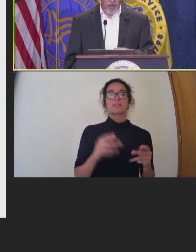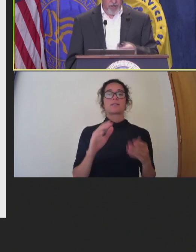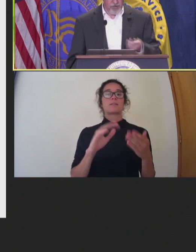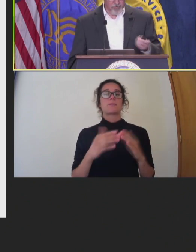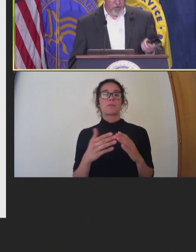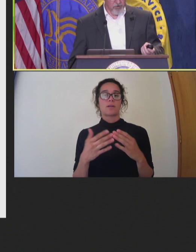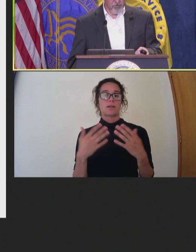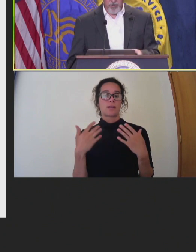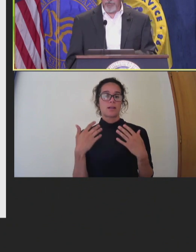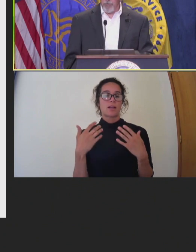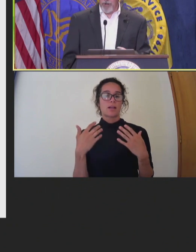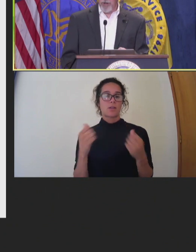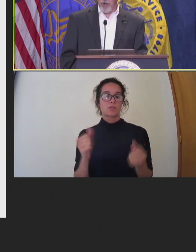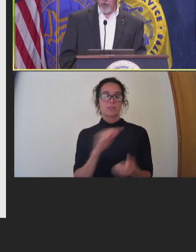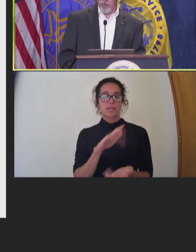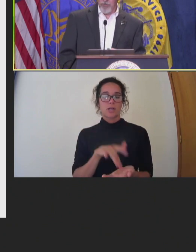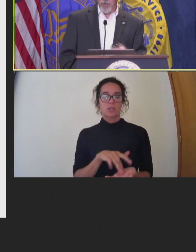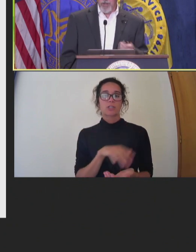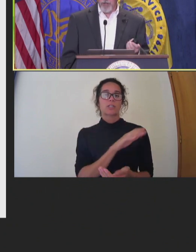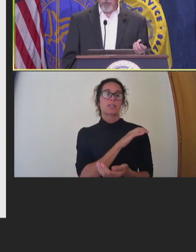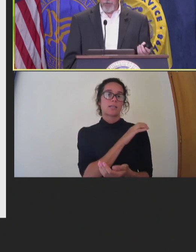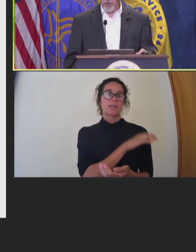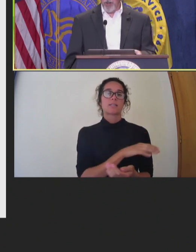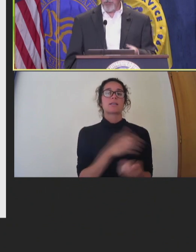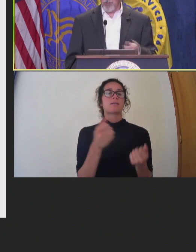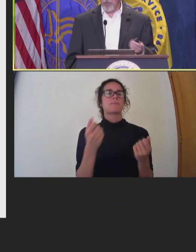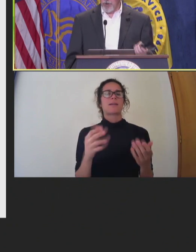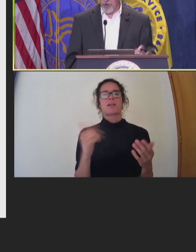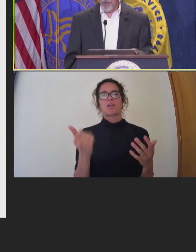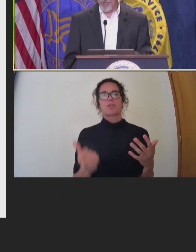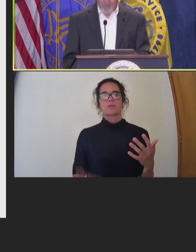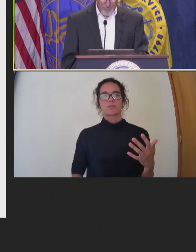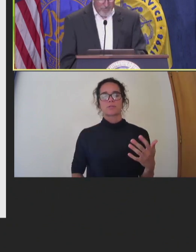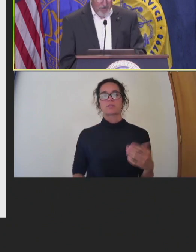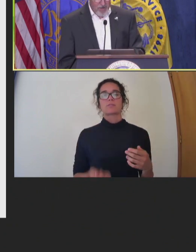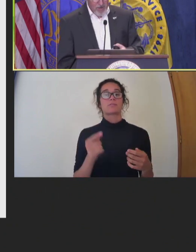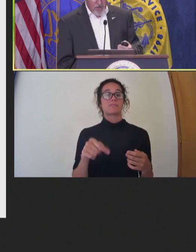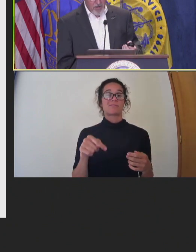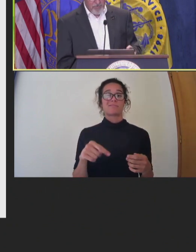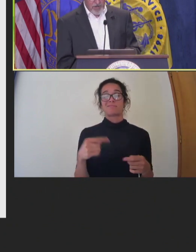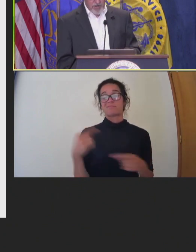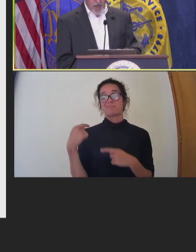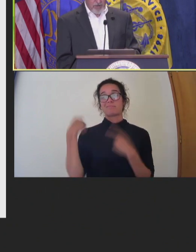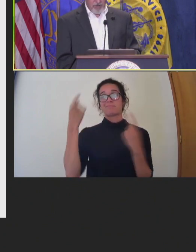As Mitch has said for many years, it's an immunization community, convenient access,